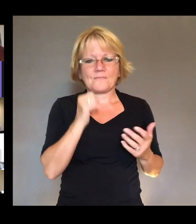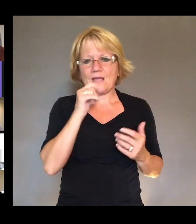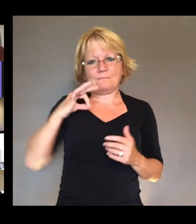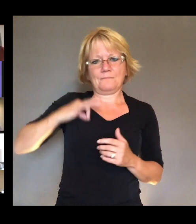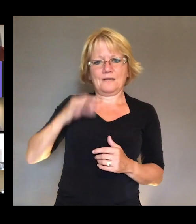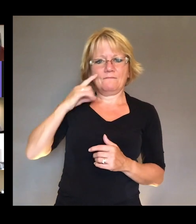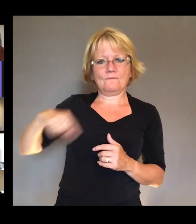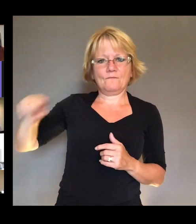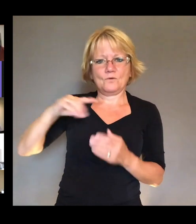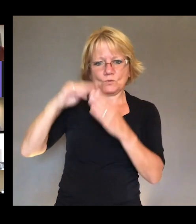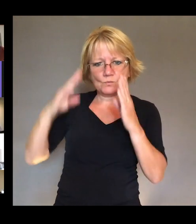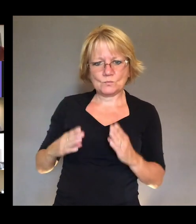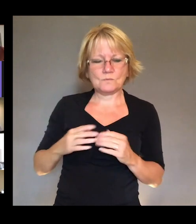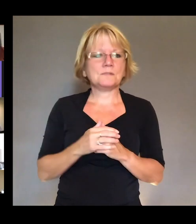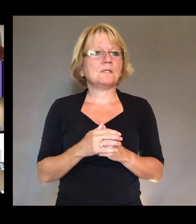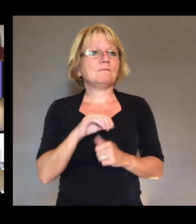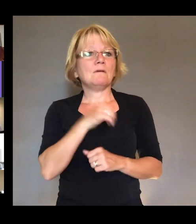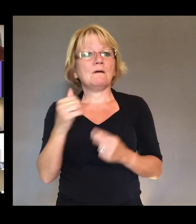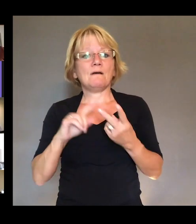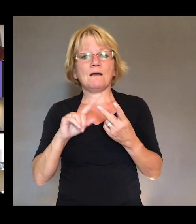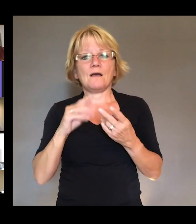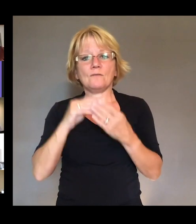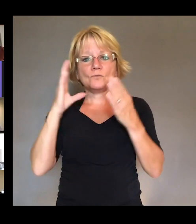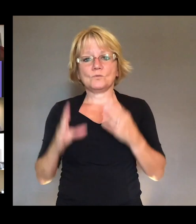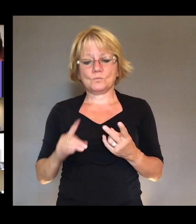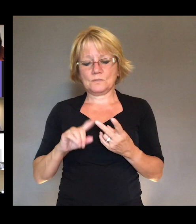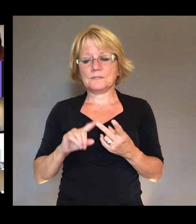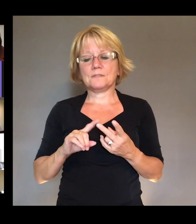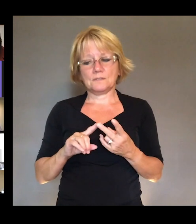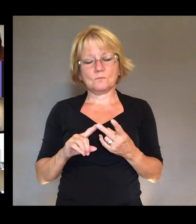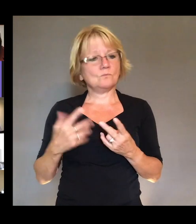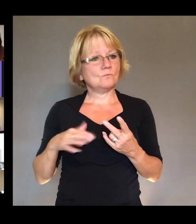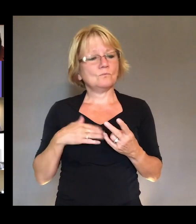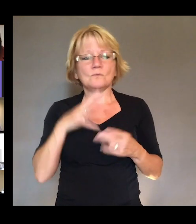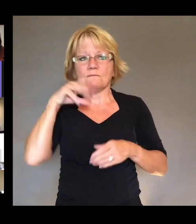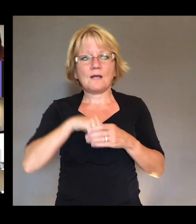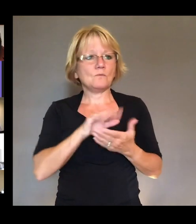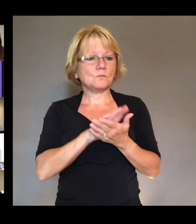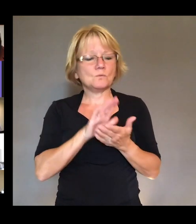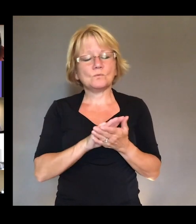And we can think of another student who was a great contributor to our school as well,